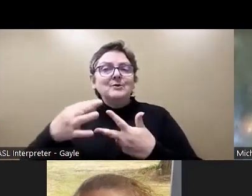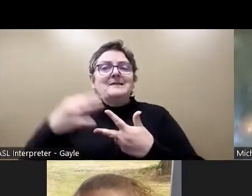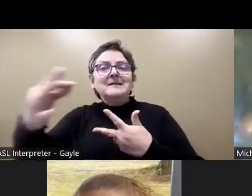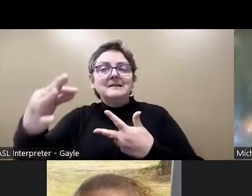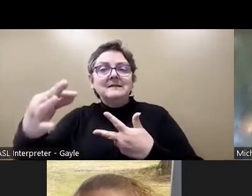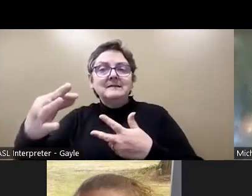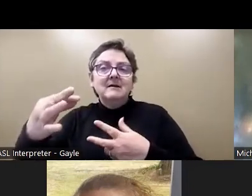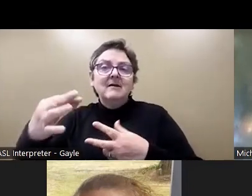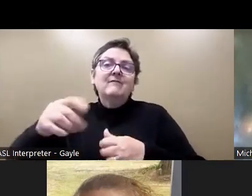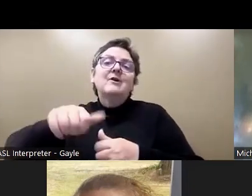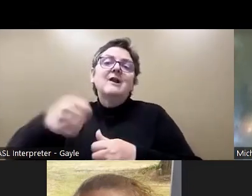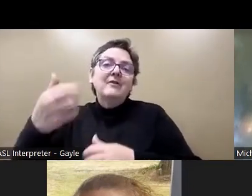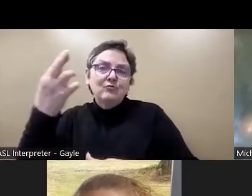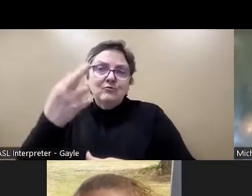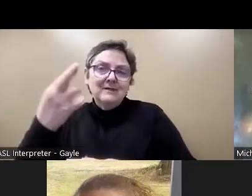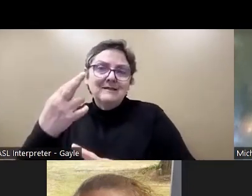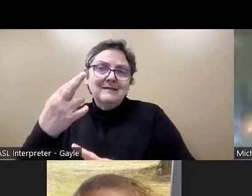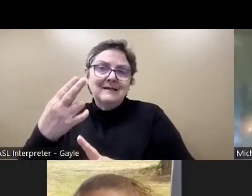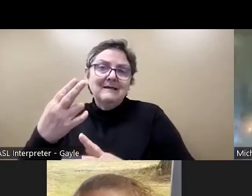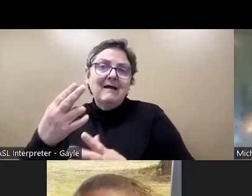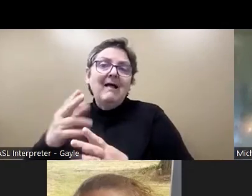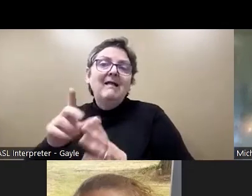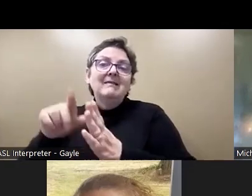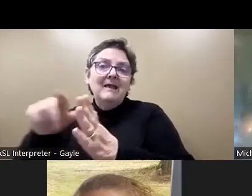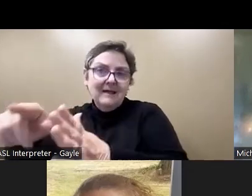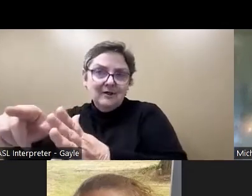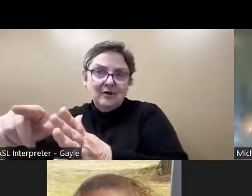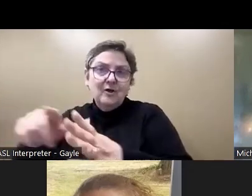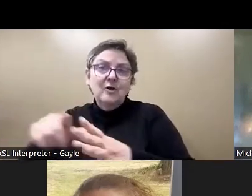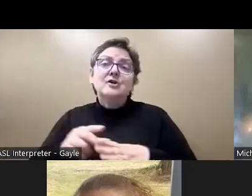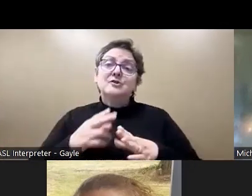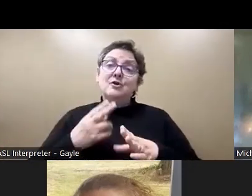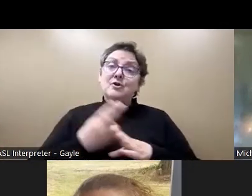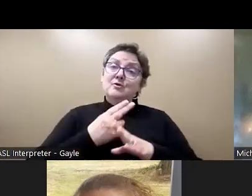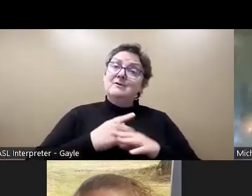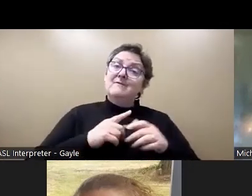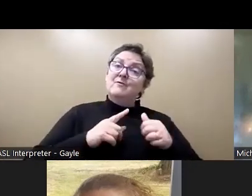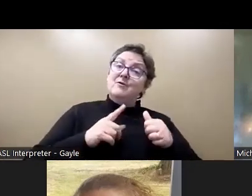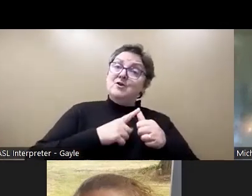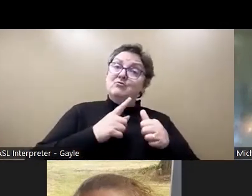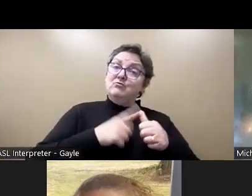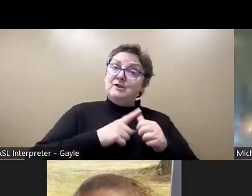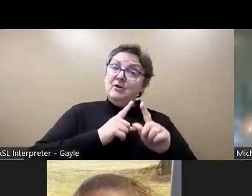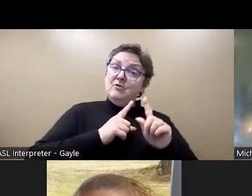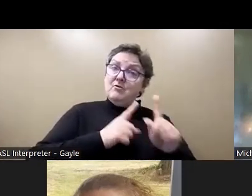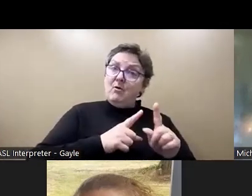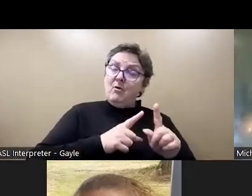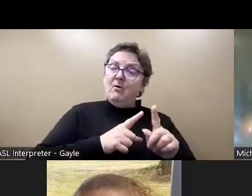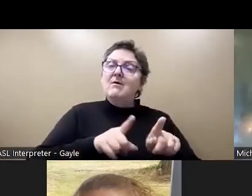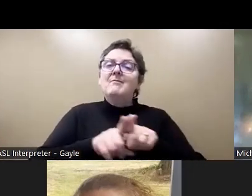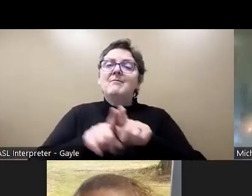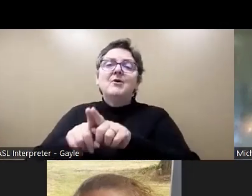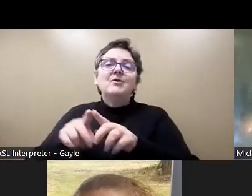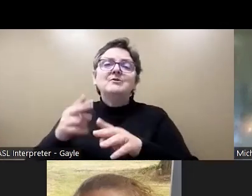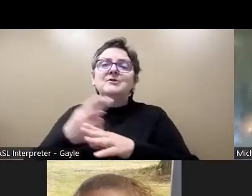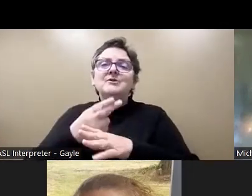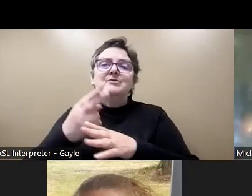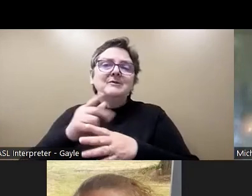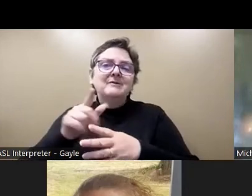And they live on both for adaptation for others, but also for different. I almost hate to use the word platforms.